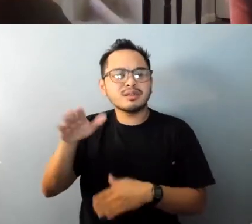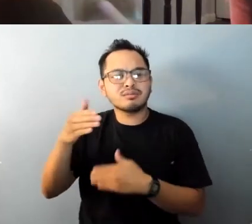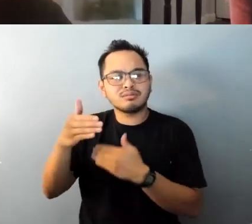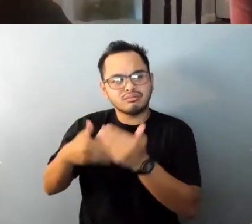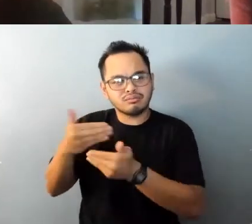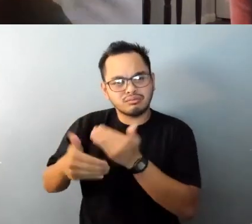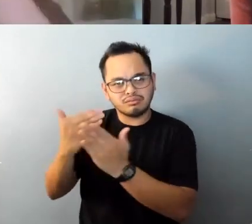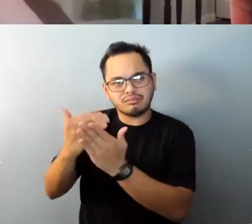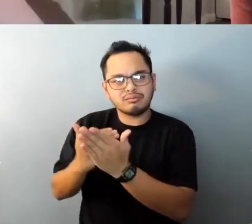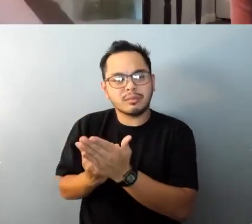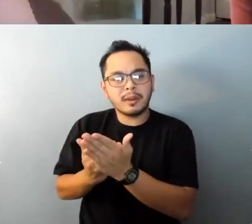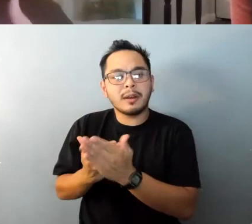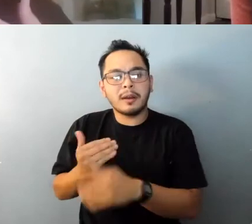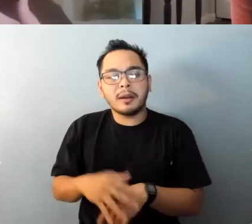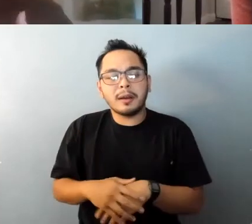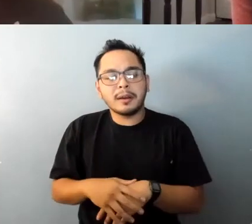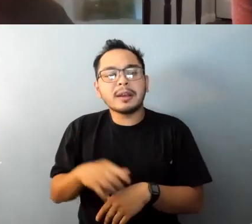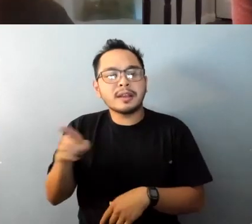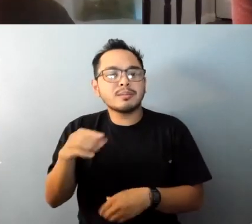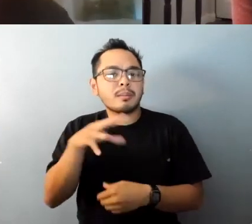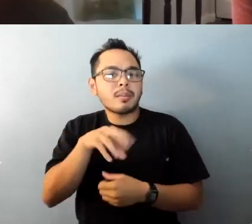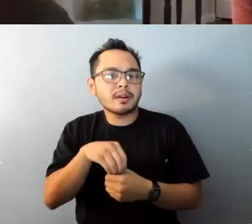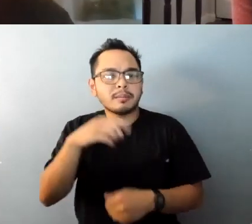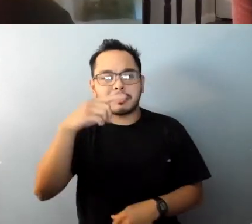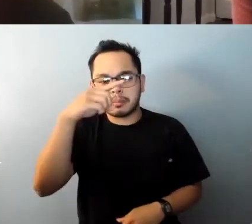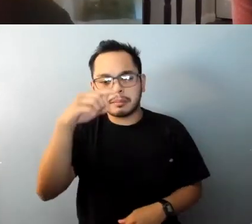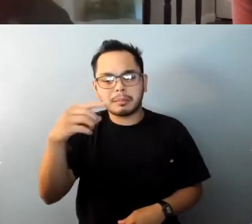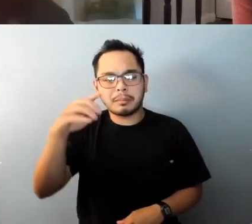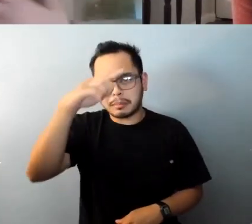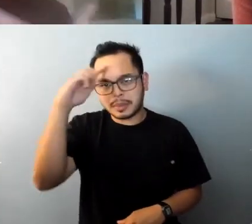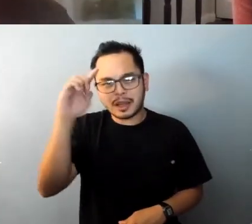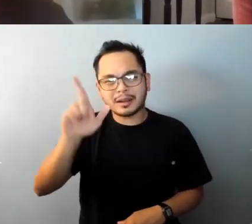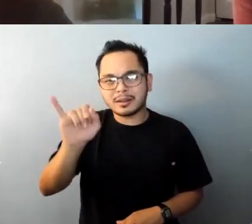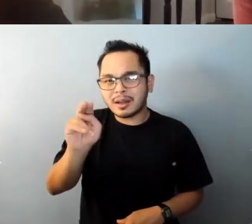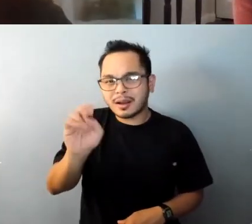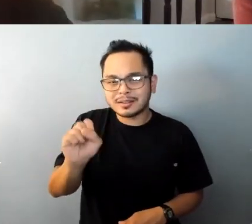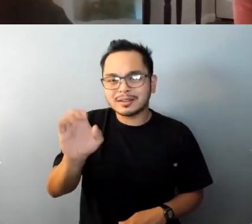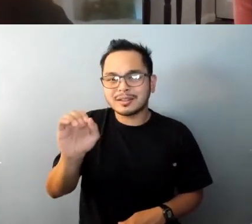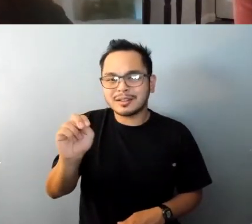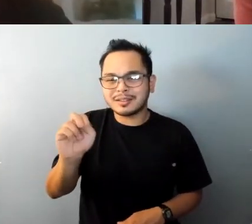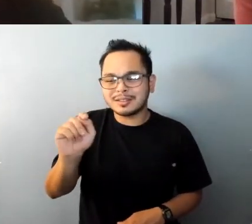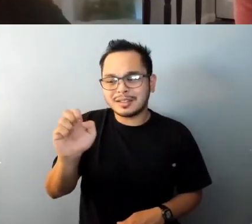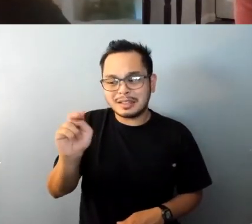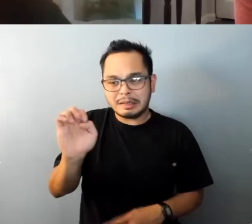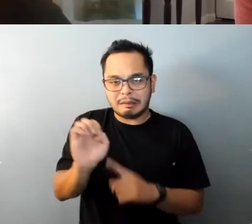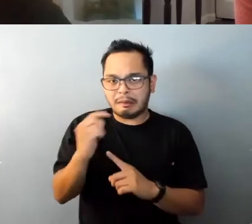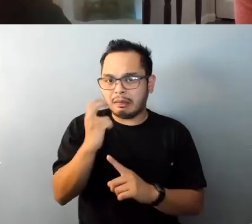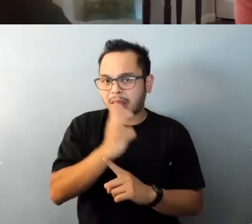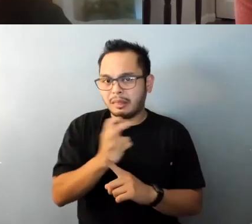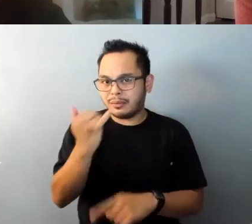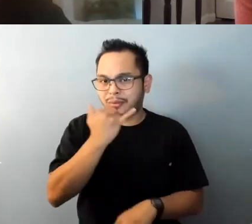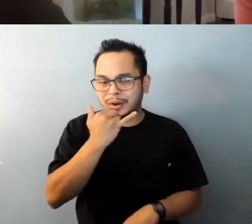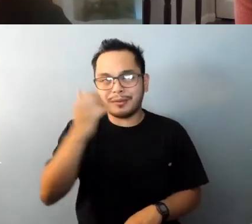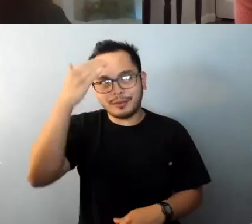of (Name) and they probably mispronounce that. I used to know and I do not know anymore.